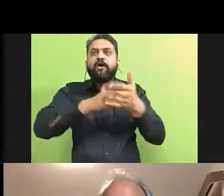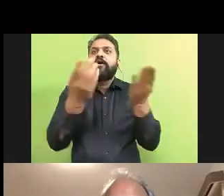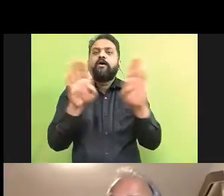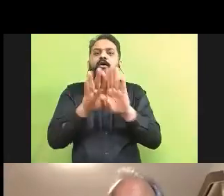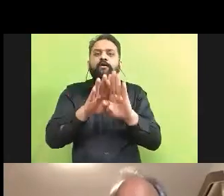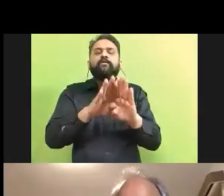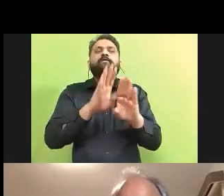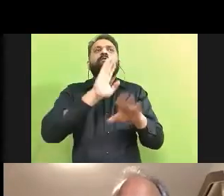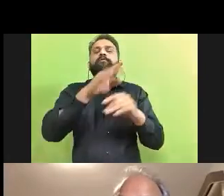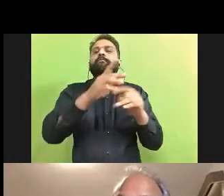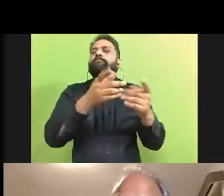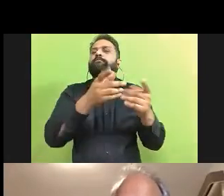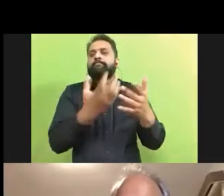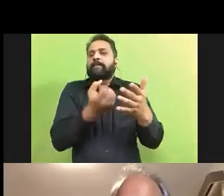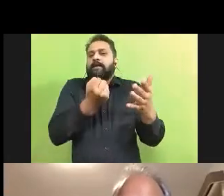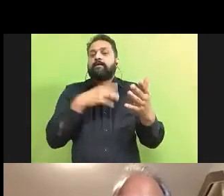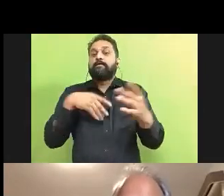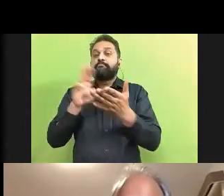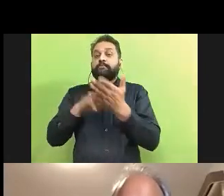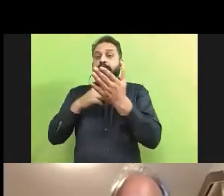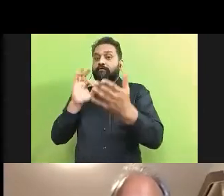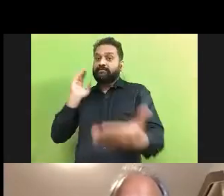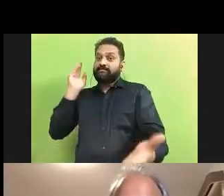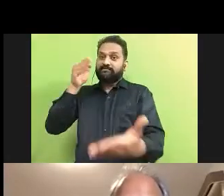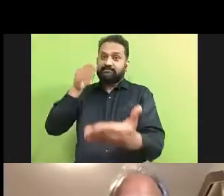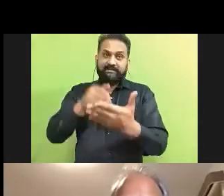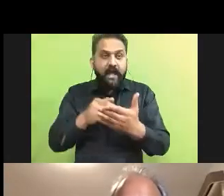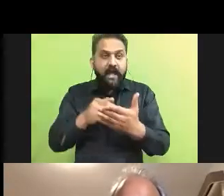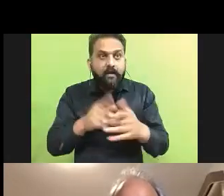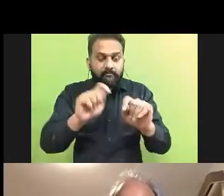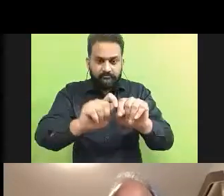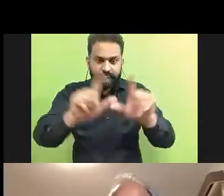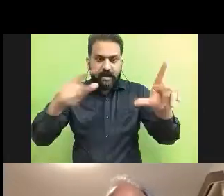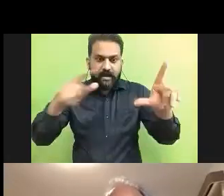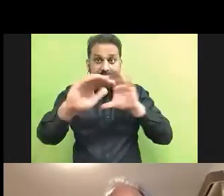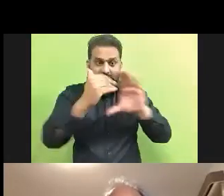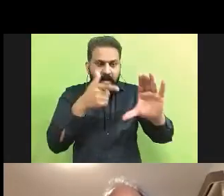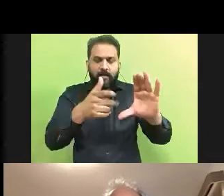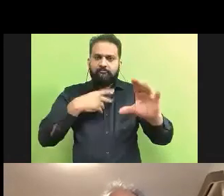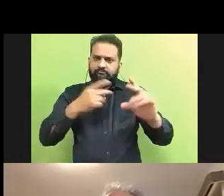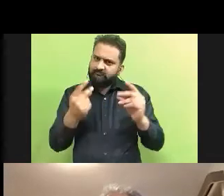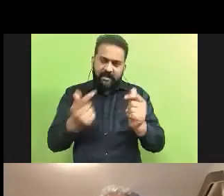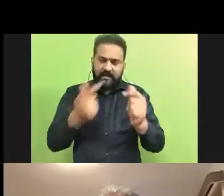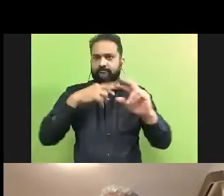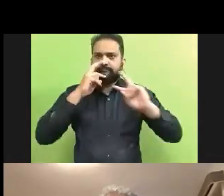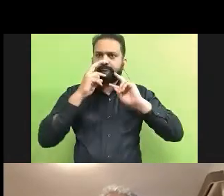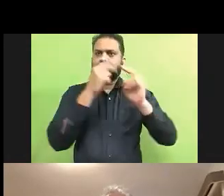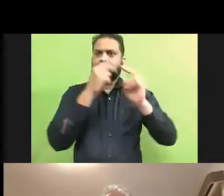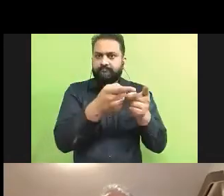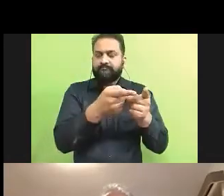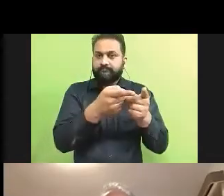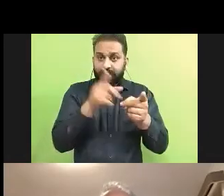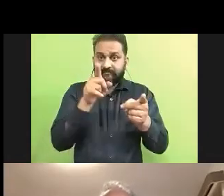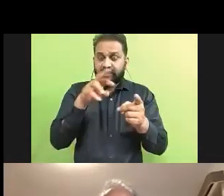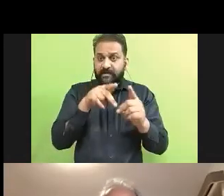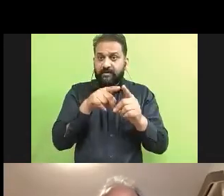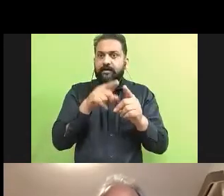i replied it so i did it as soon as possible i got it so if this kind of a thing we know that